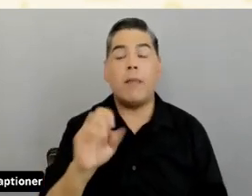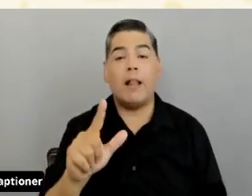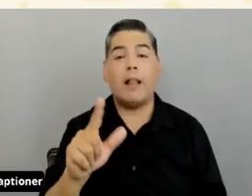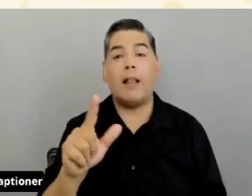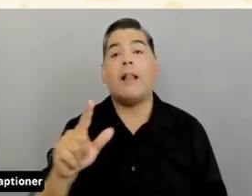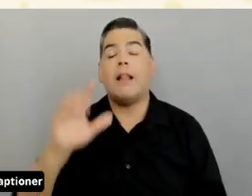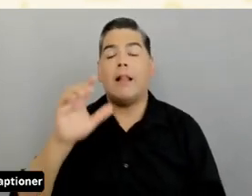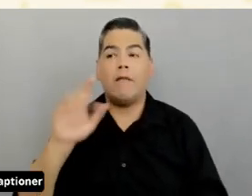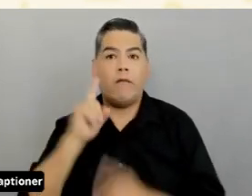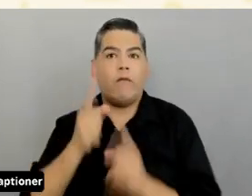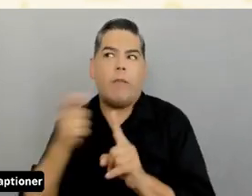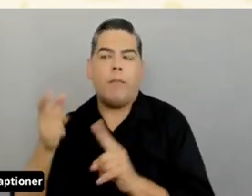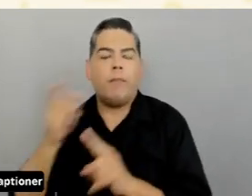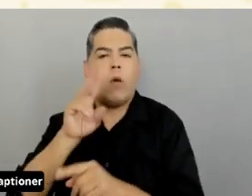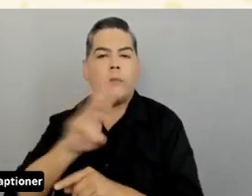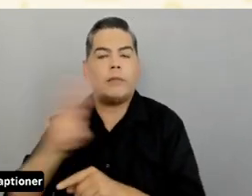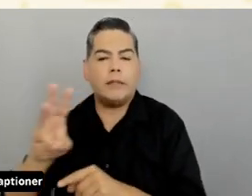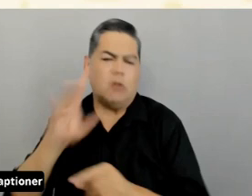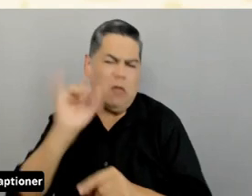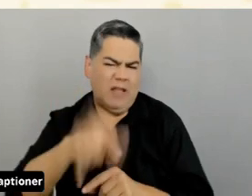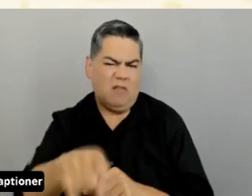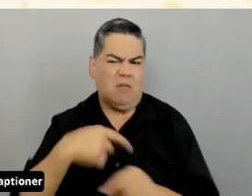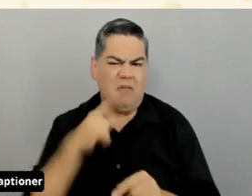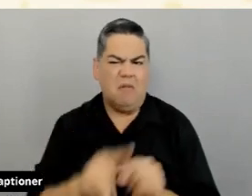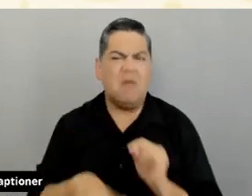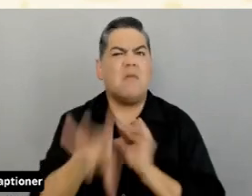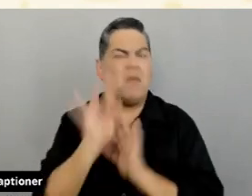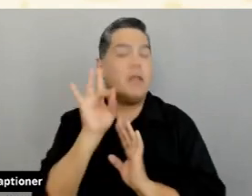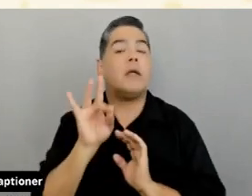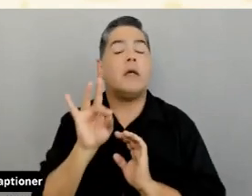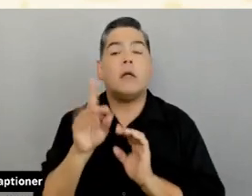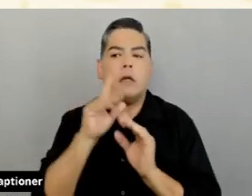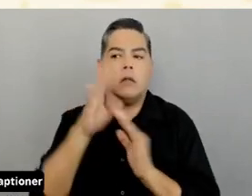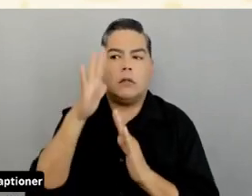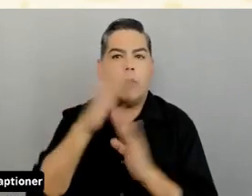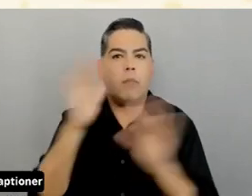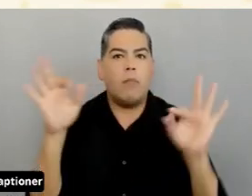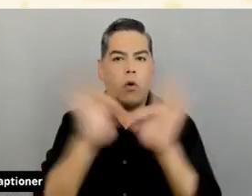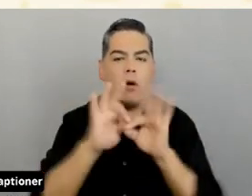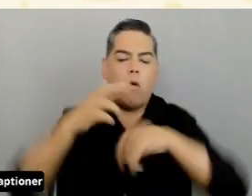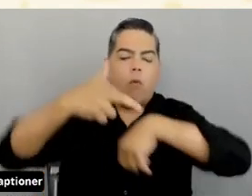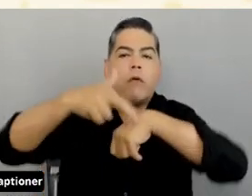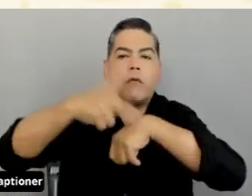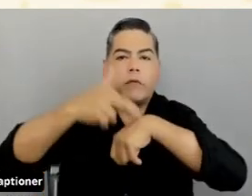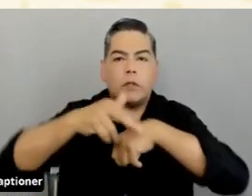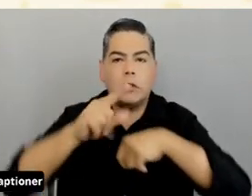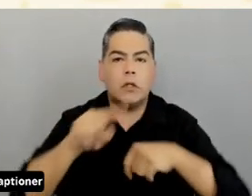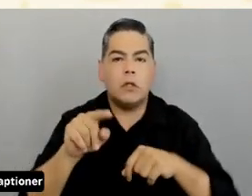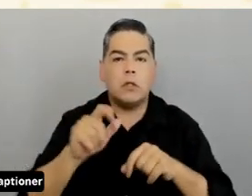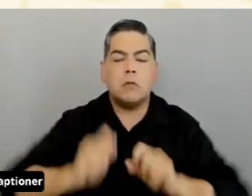So you can find the most important references ,